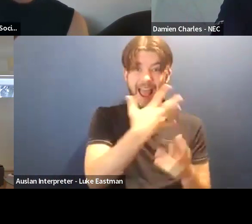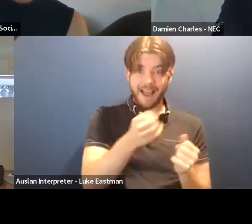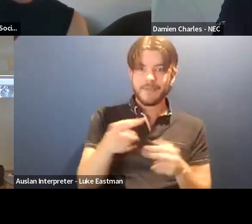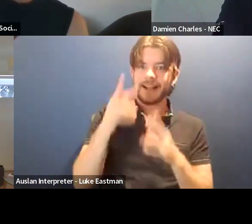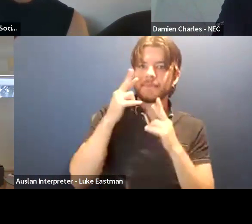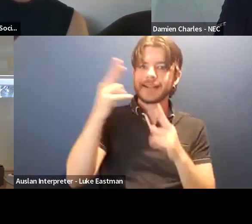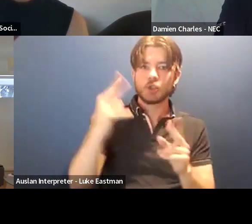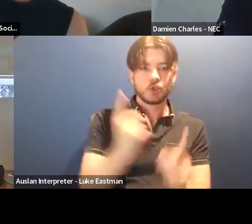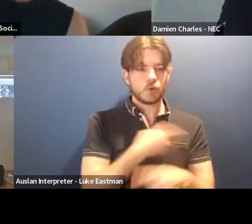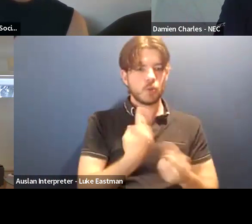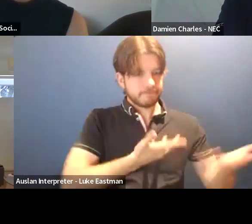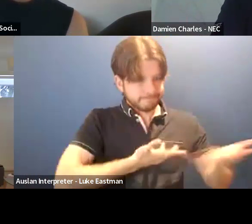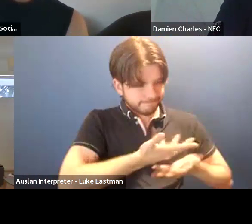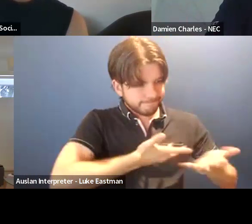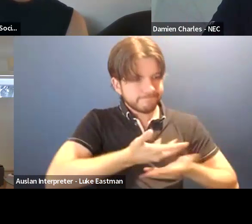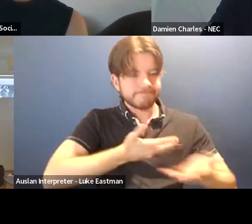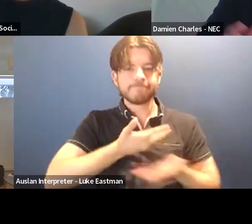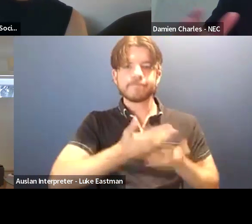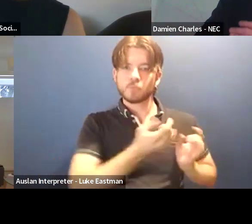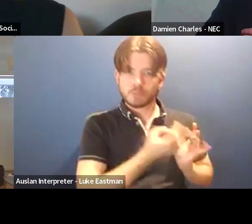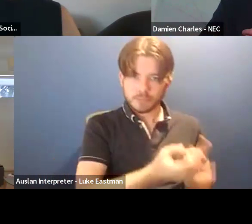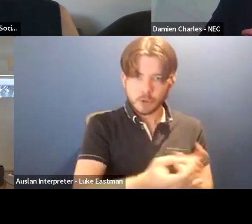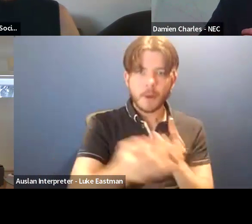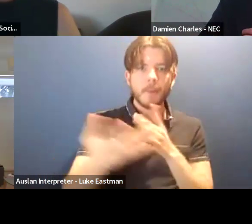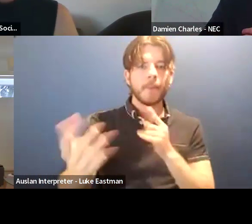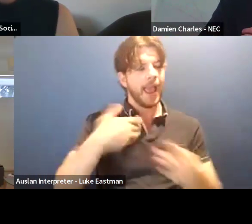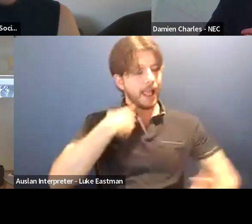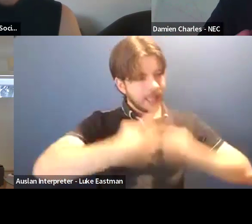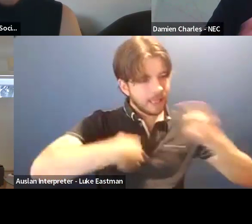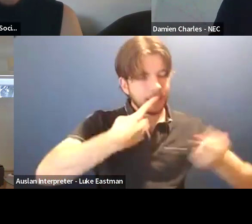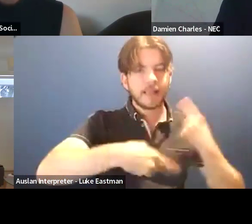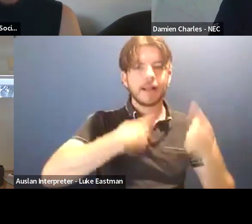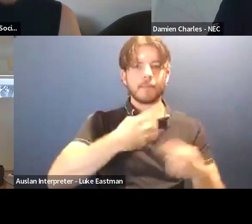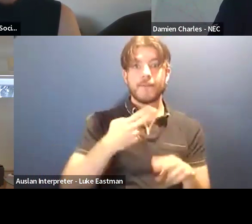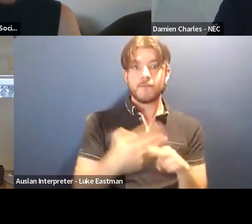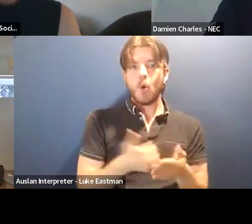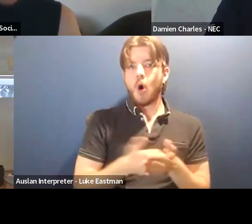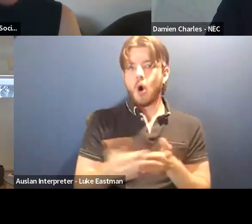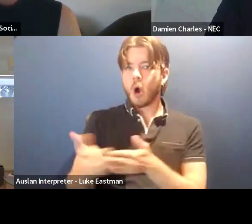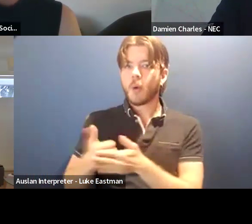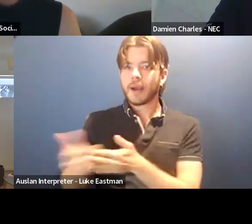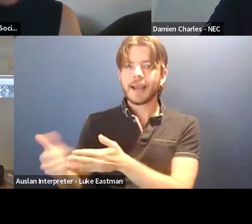people are working through preparedness for permanent and ongoing employment